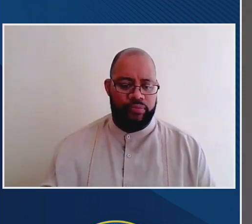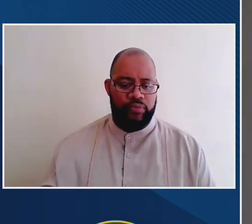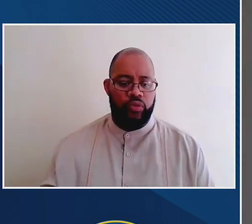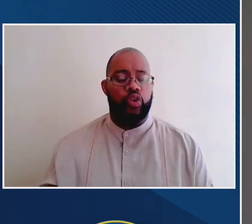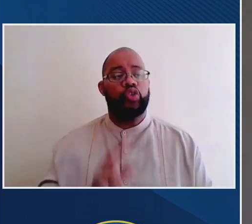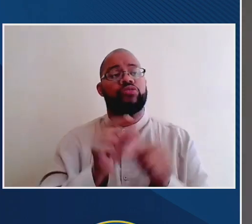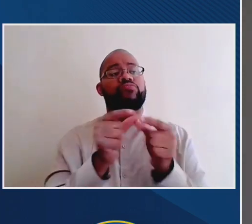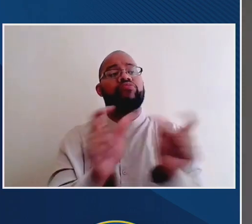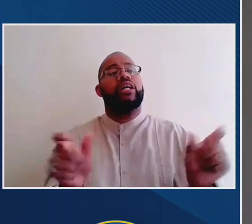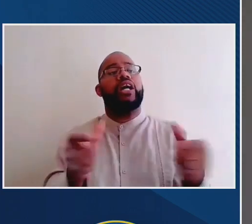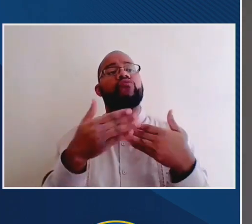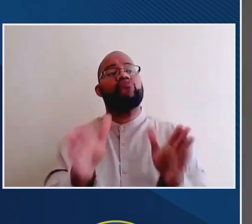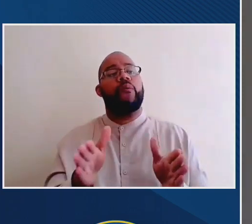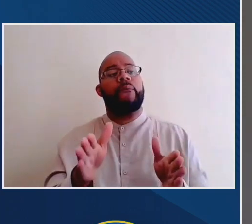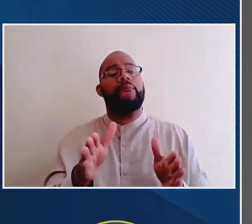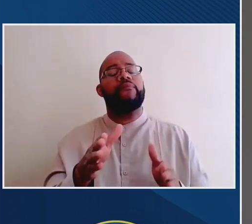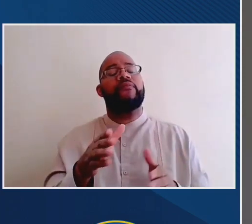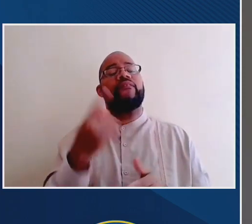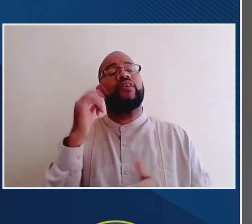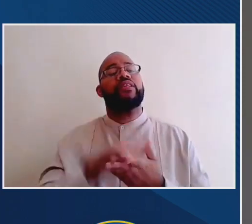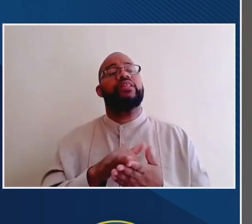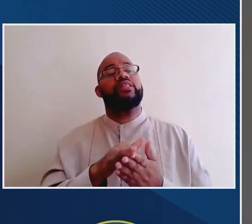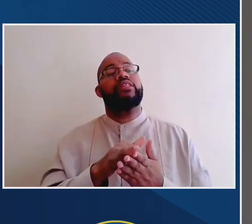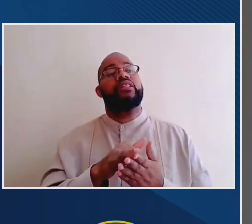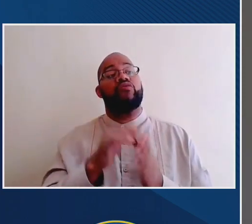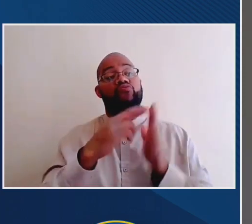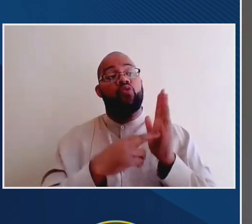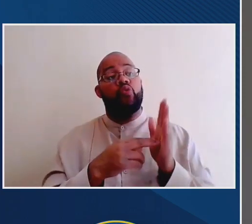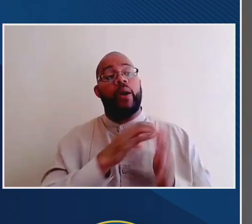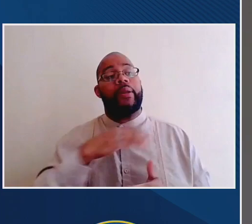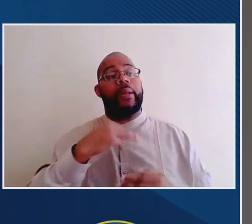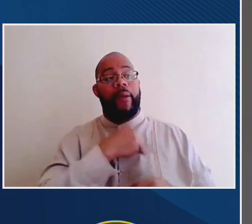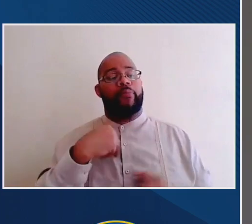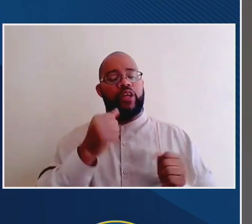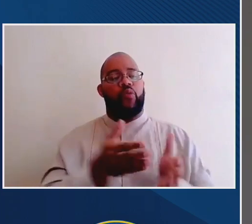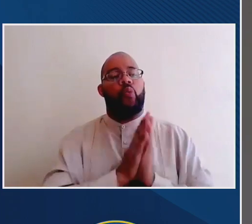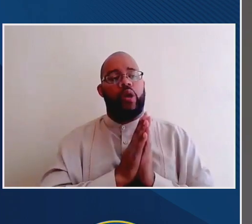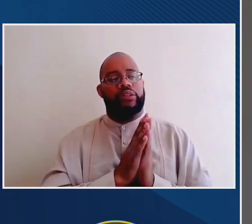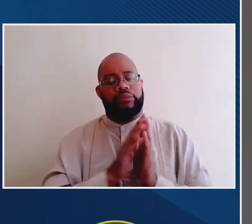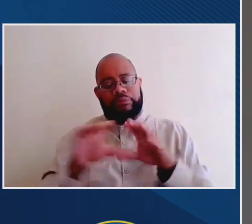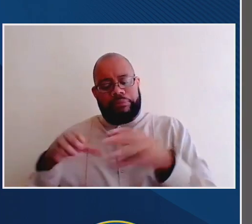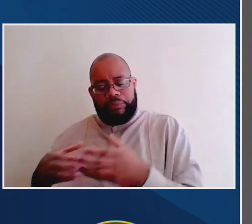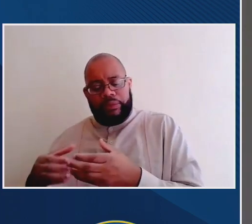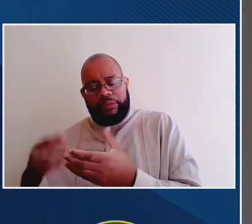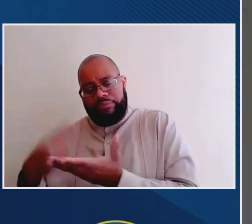caucuses and per the protocols, committee members may request a caucus for the purpose of consultation.